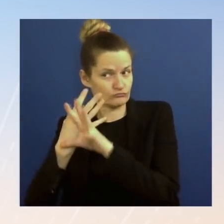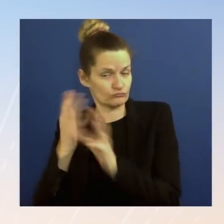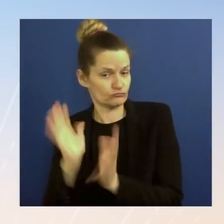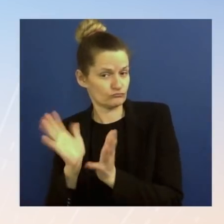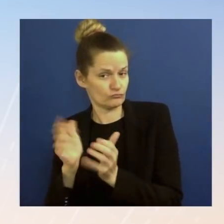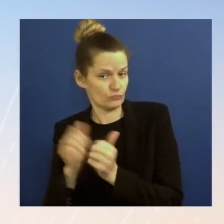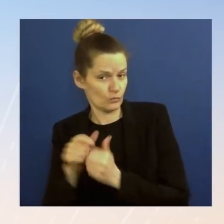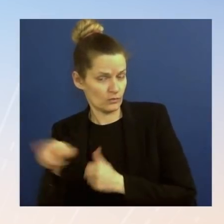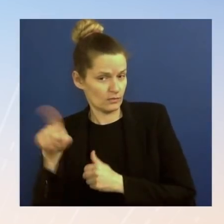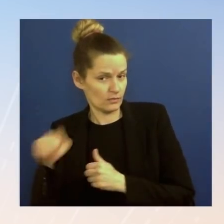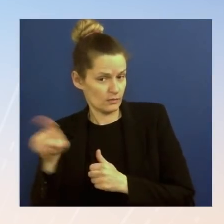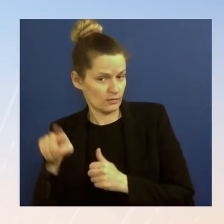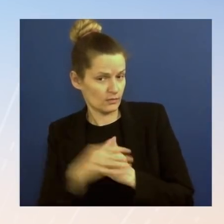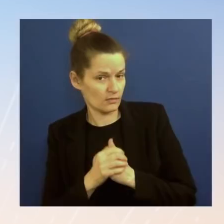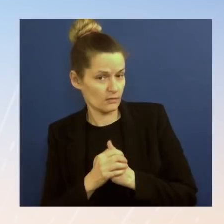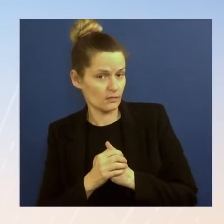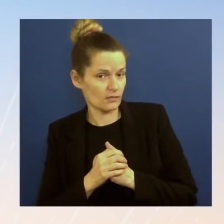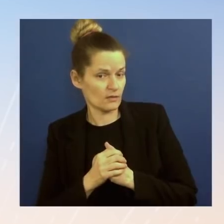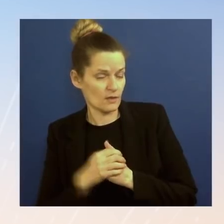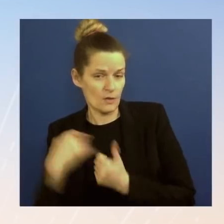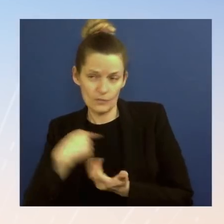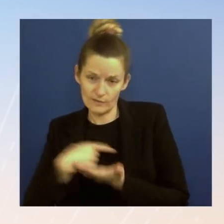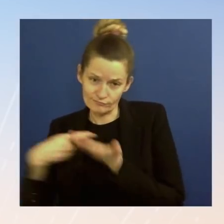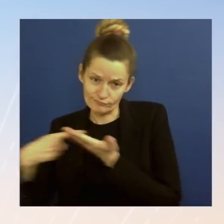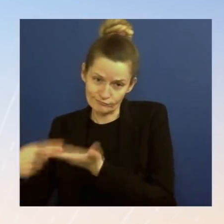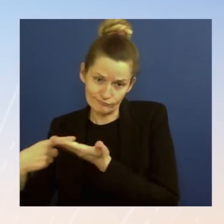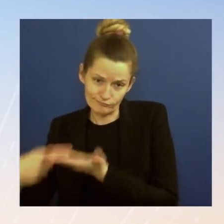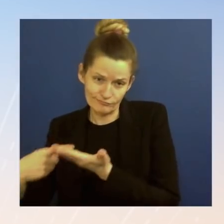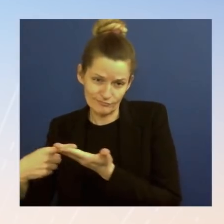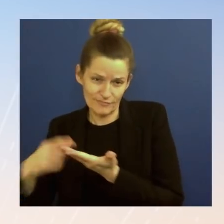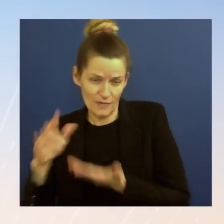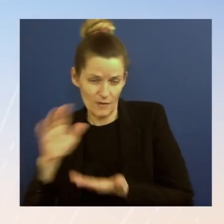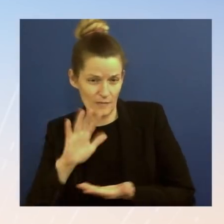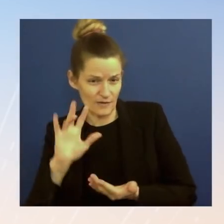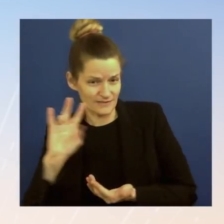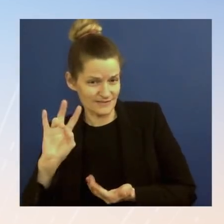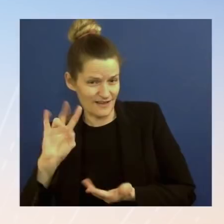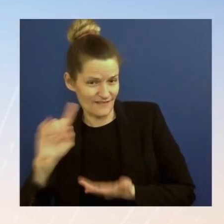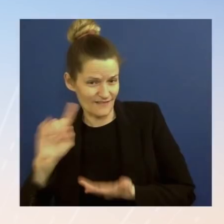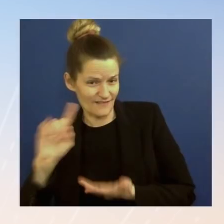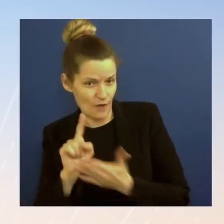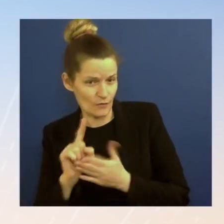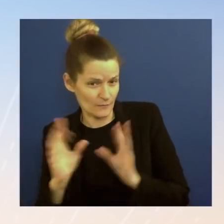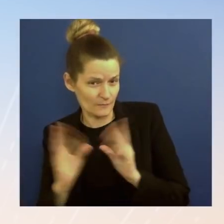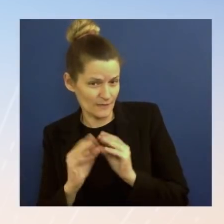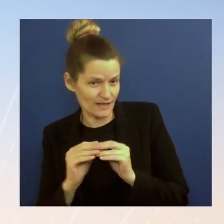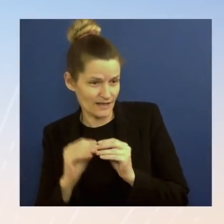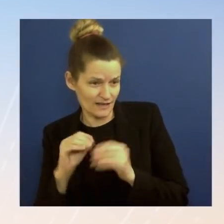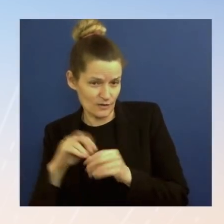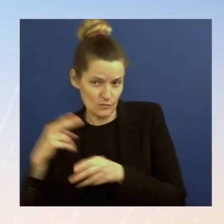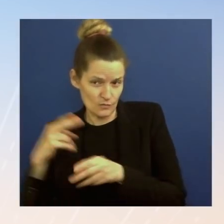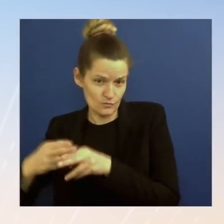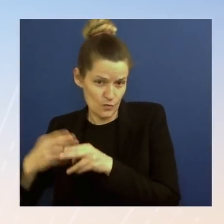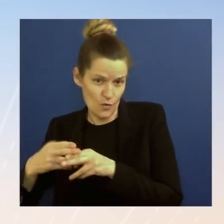And it was an opportunity to be very clear about what you've heard our National Security Advisor convey publicly